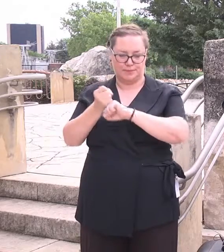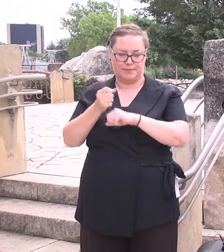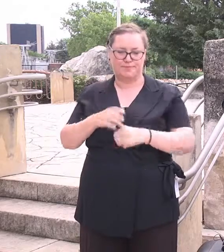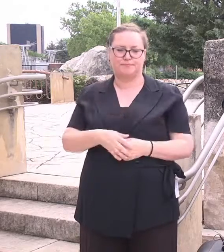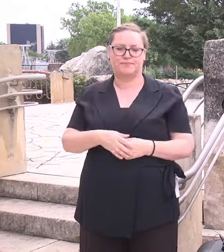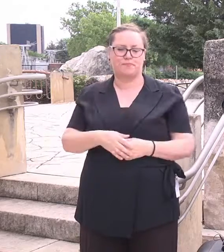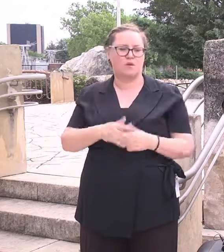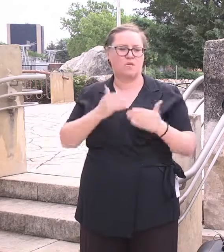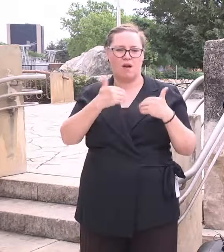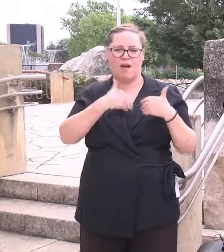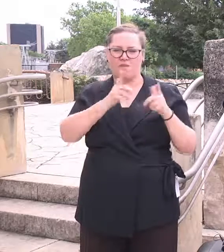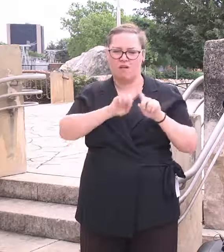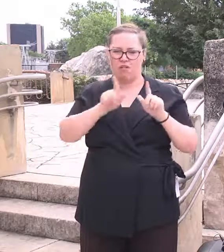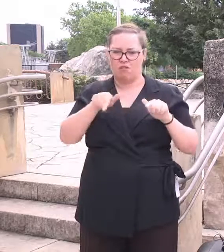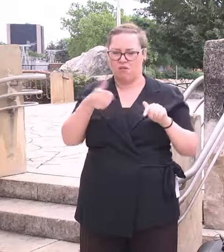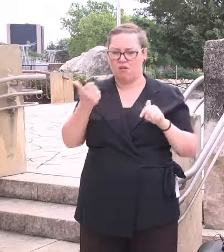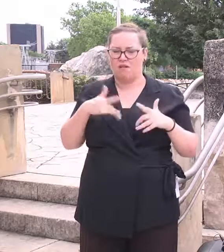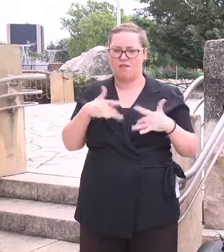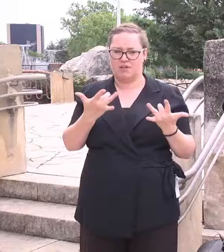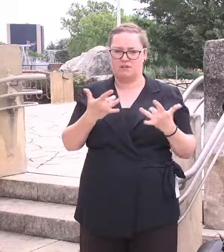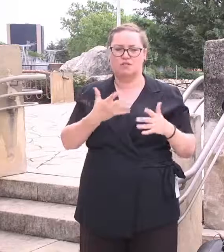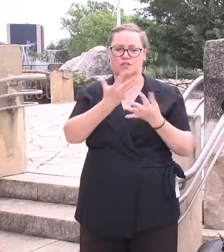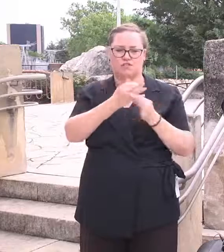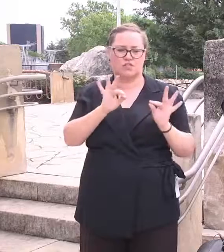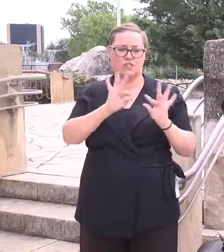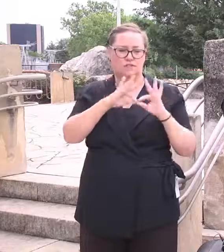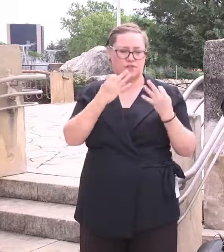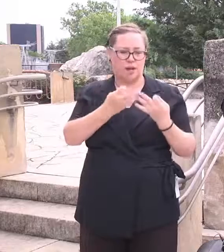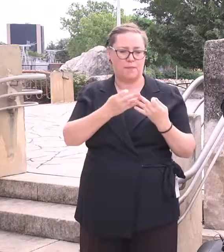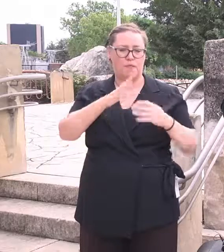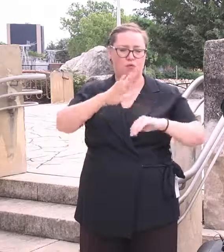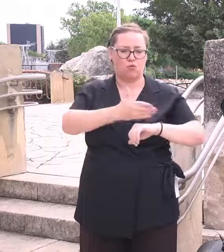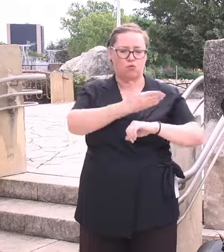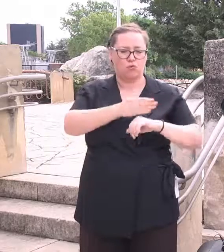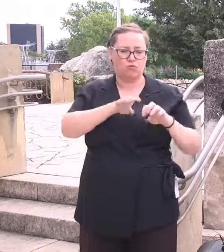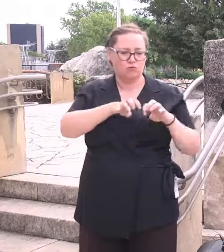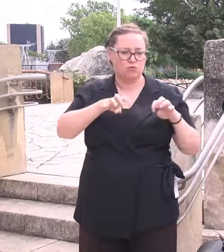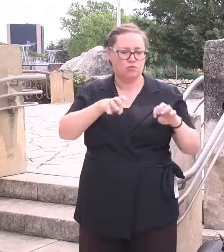including a series of free family concerts featuring artists from all across the country